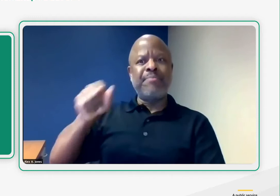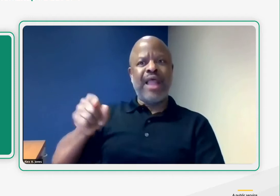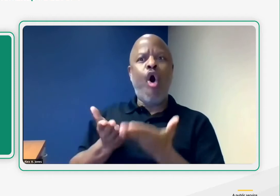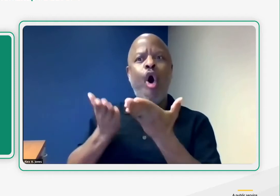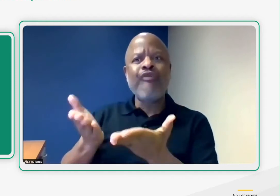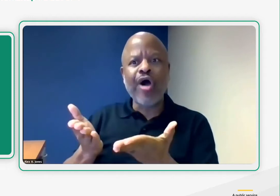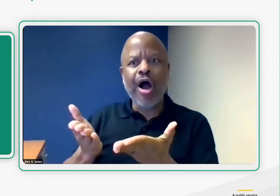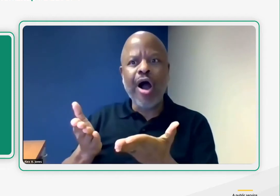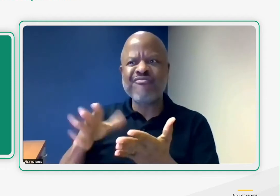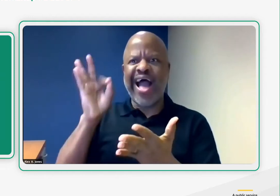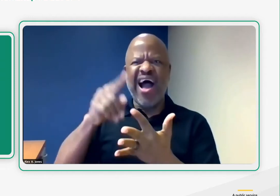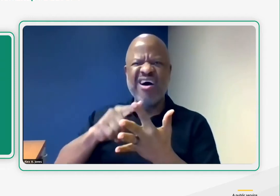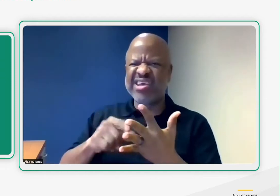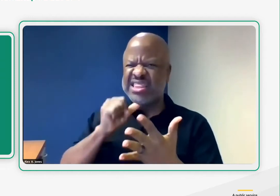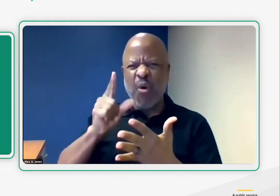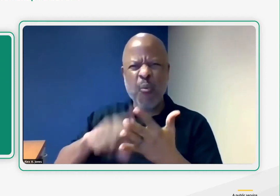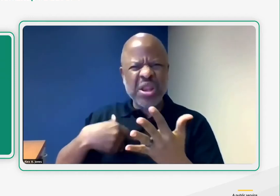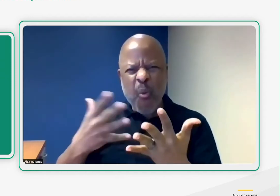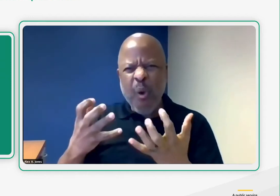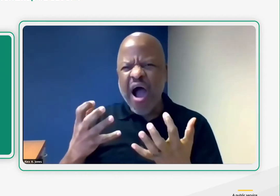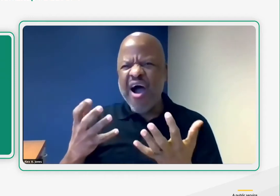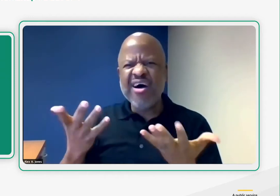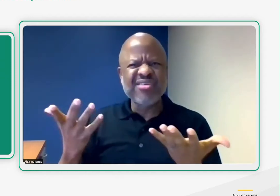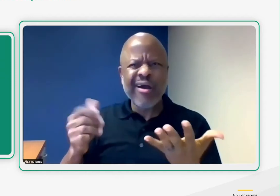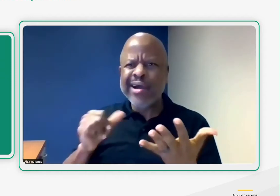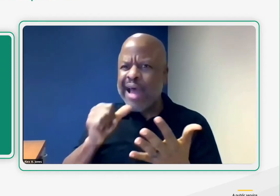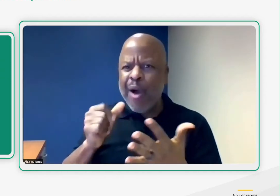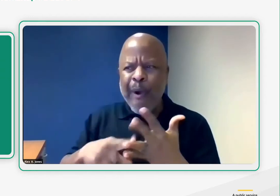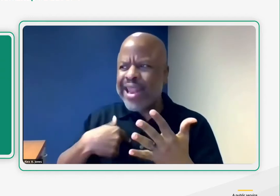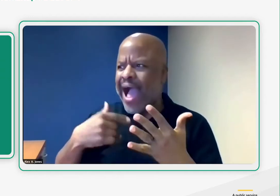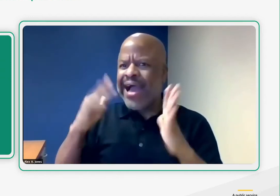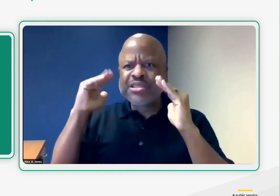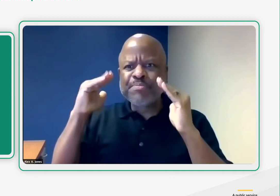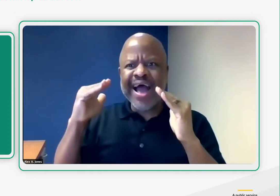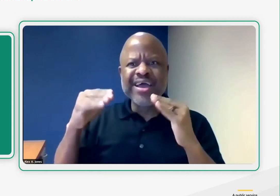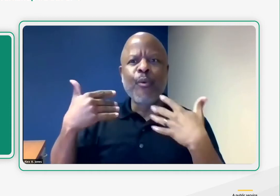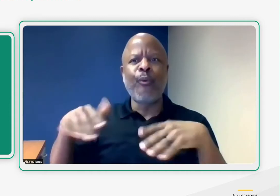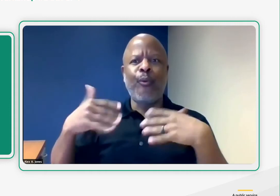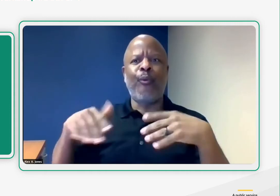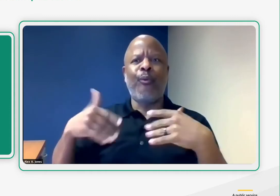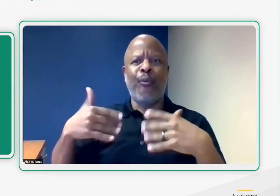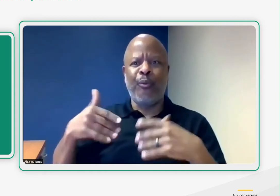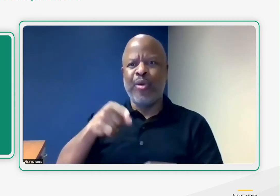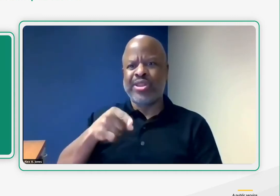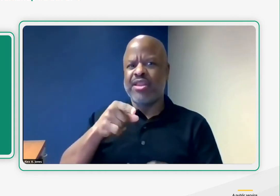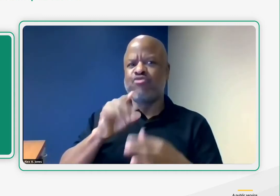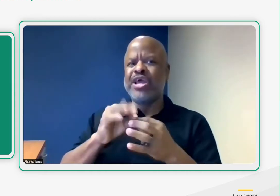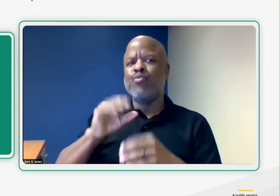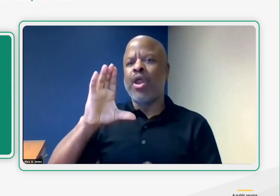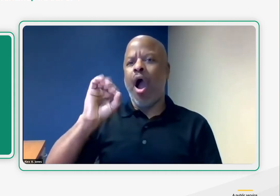“Okay, I'm going to accept that offer.” But then, when we go, we realize it's not exactly what I expected.